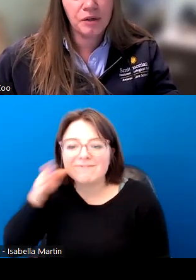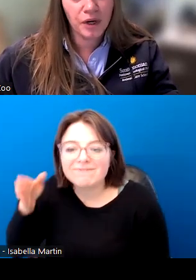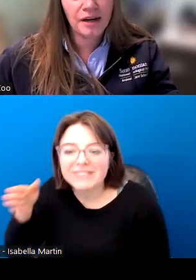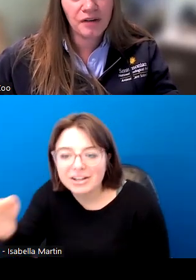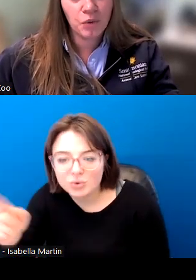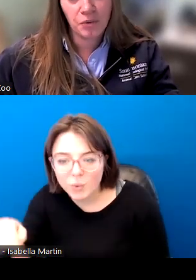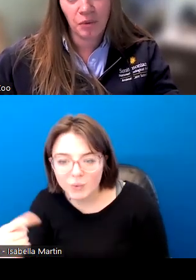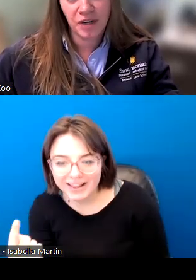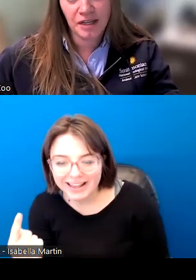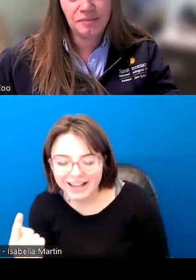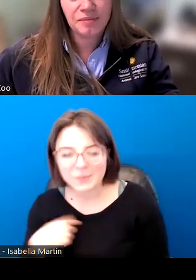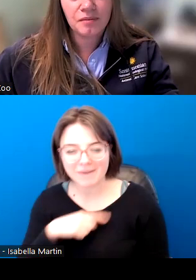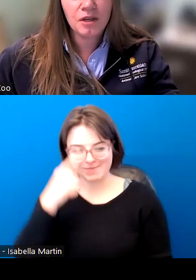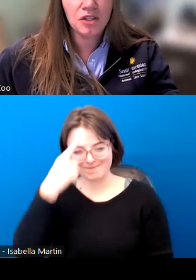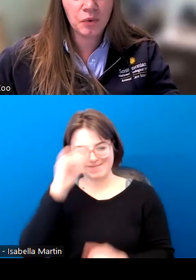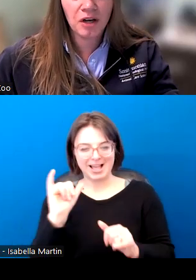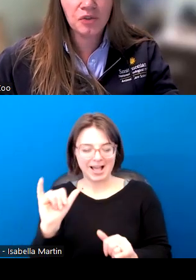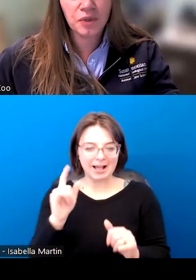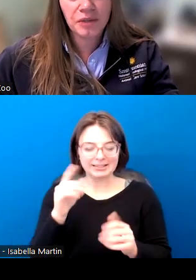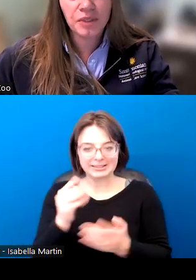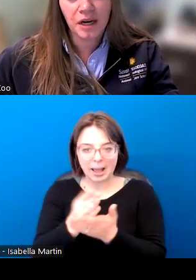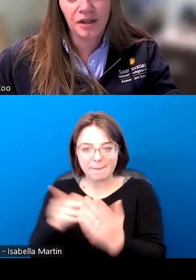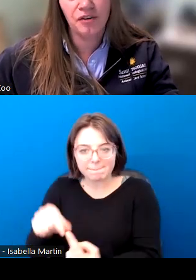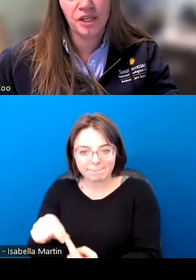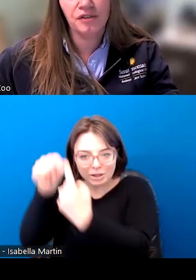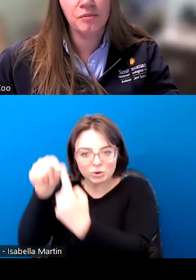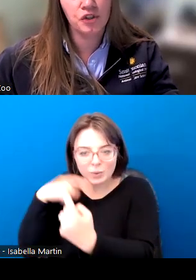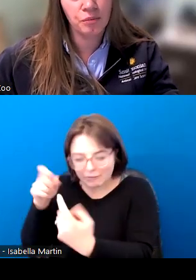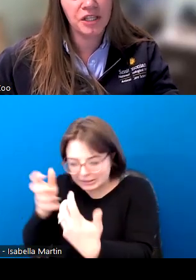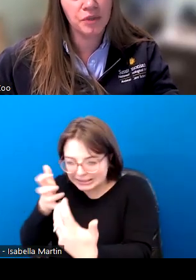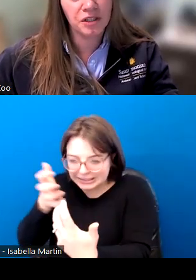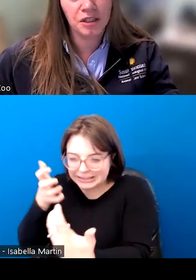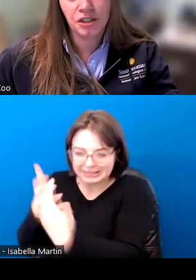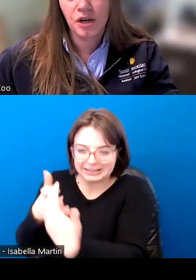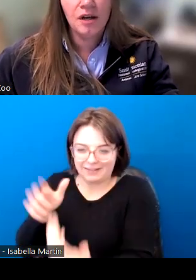we kind of have to work what we've got. So we also really rely on information from zoo based research, 76 00:12:17,840 --> 00:12:22,160 scientists conducting academic, and field-based research and of course upon the decades of